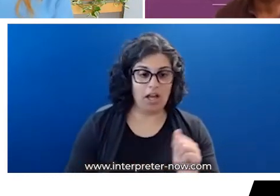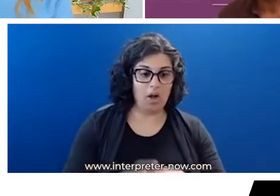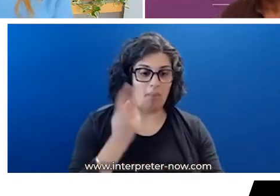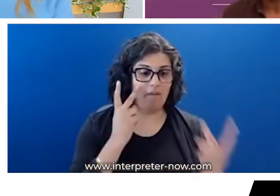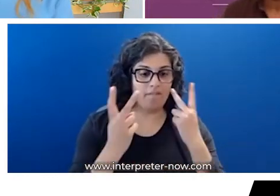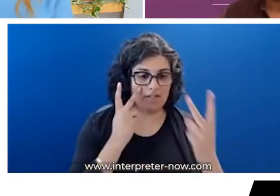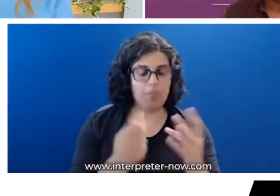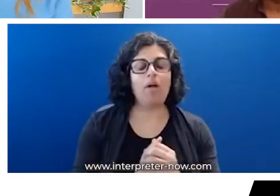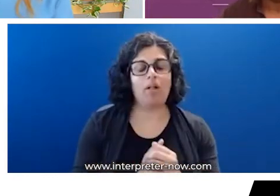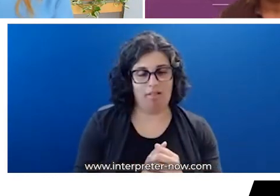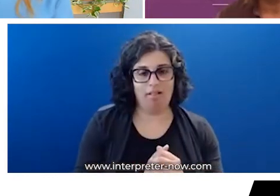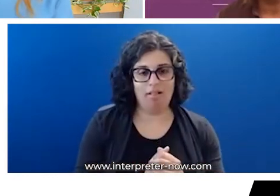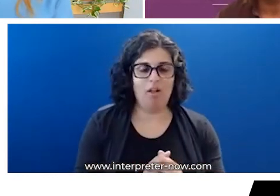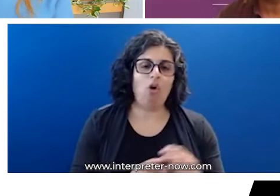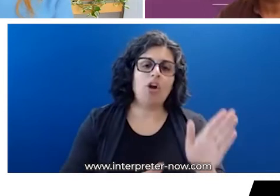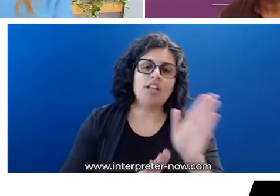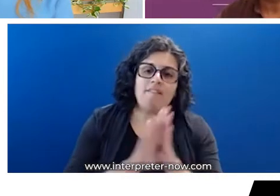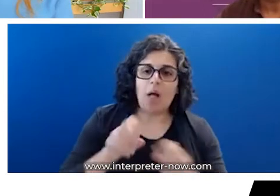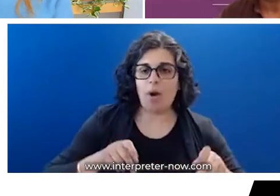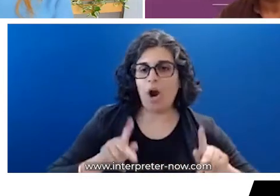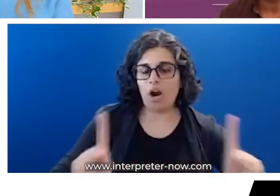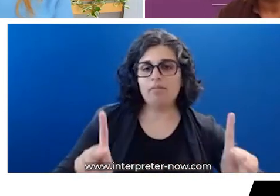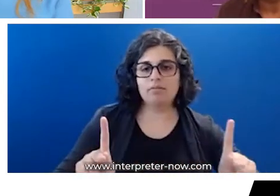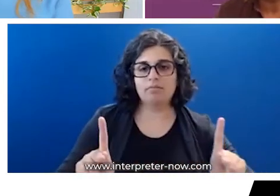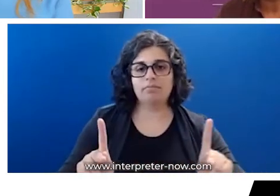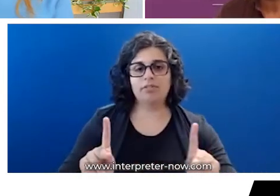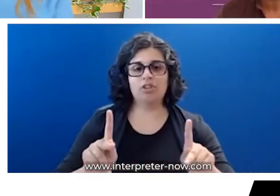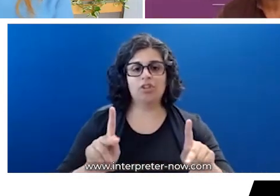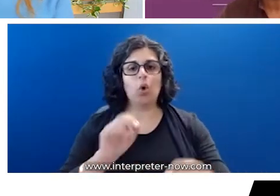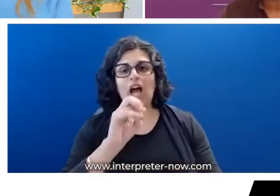or development opportunities to on-site employees because it's just convenient for me to be